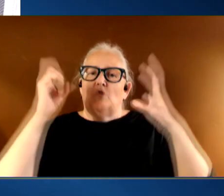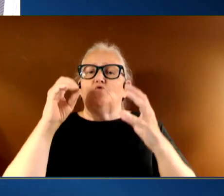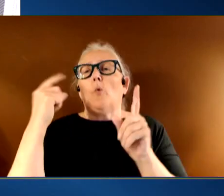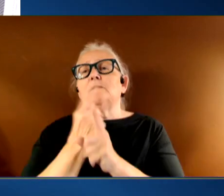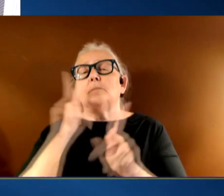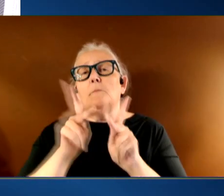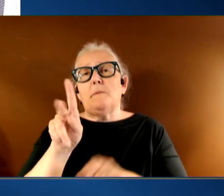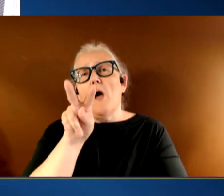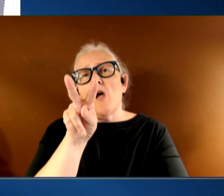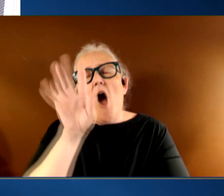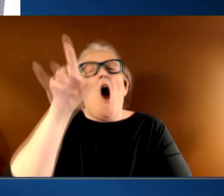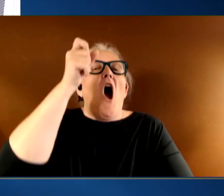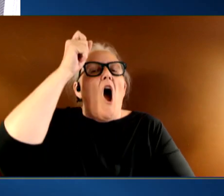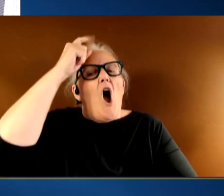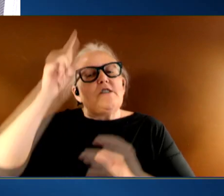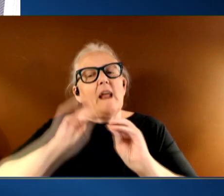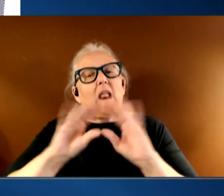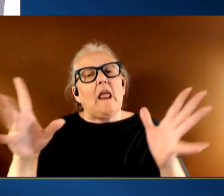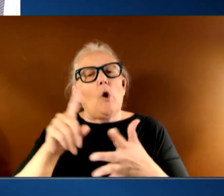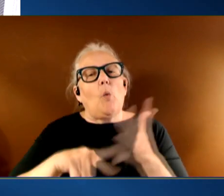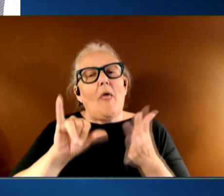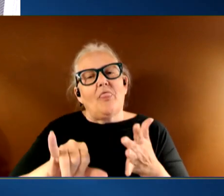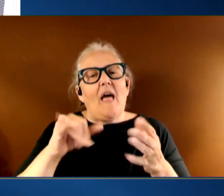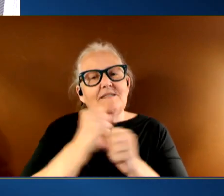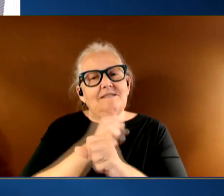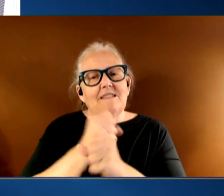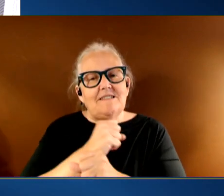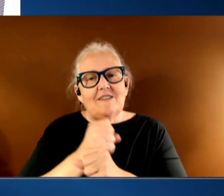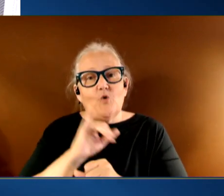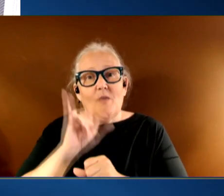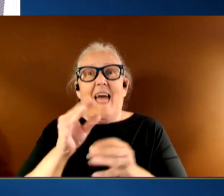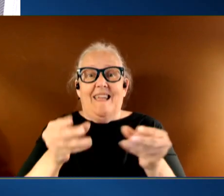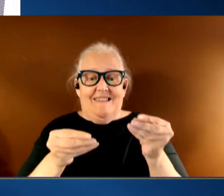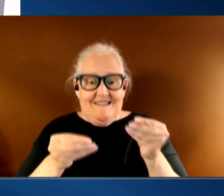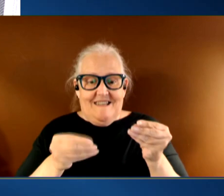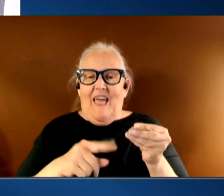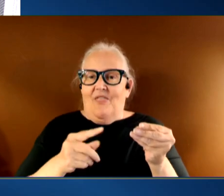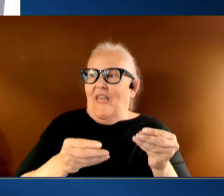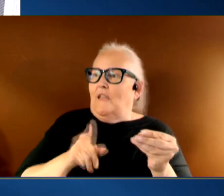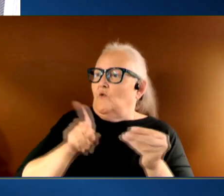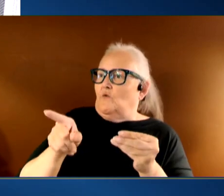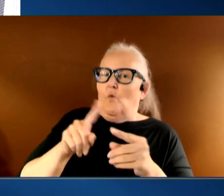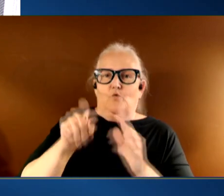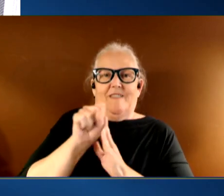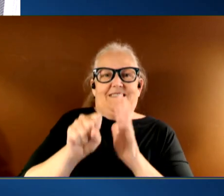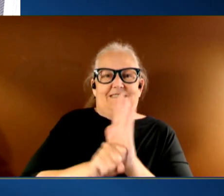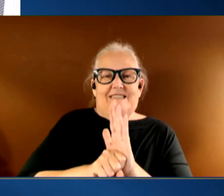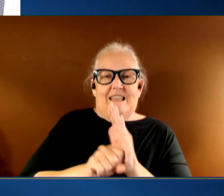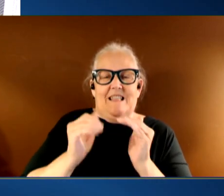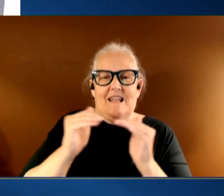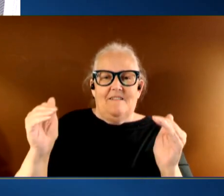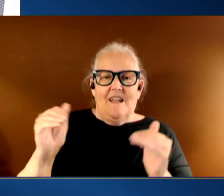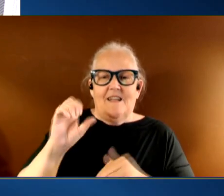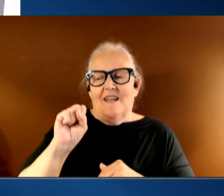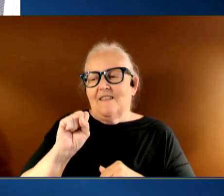we've taken those infographics to our state's SCD summit at the State House.